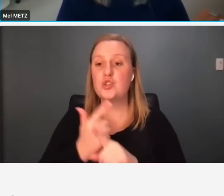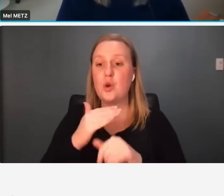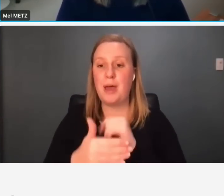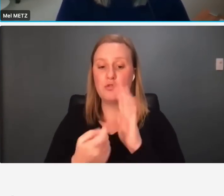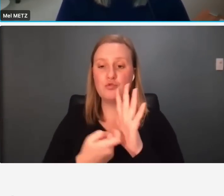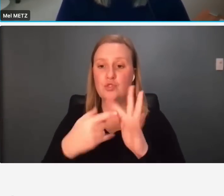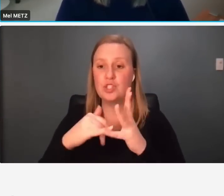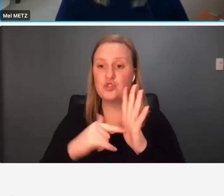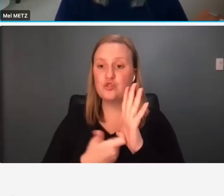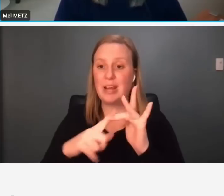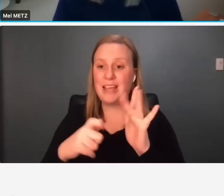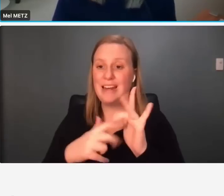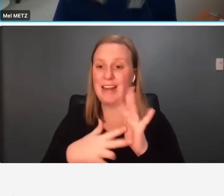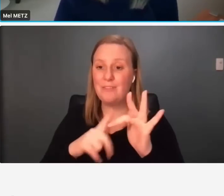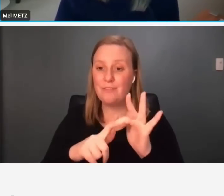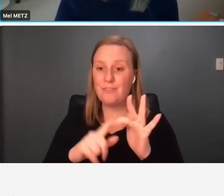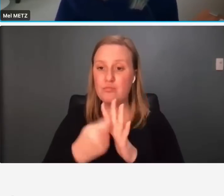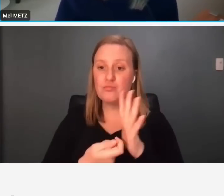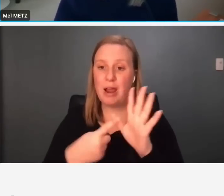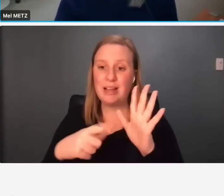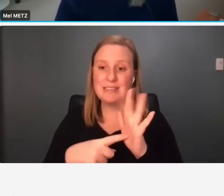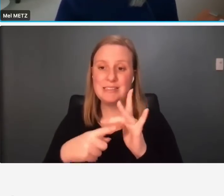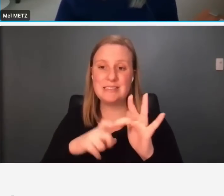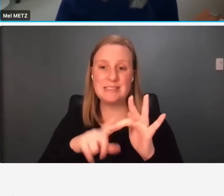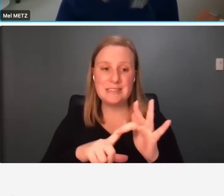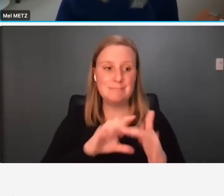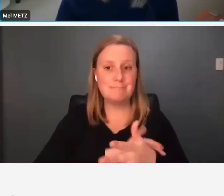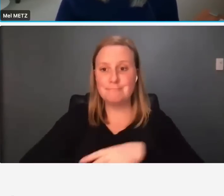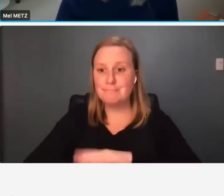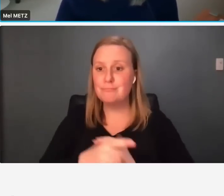residential aged care. A second piece of interim legislation is the